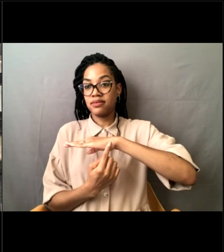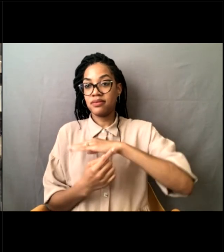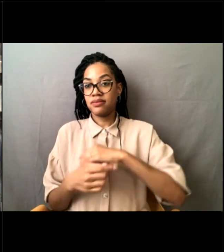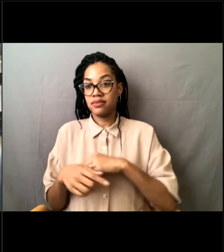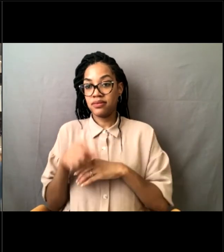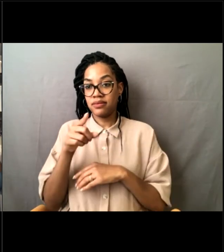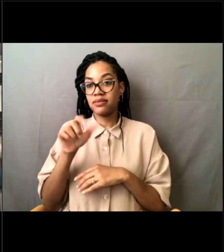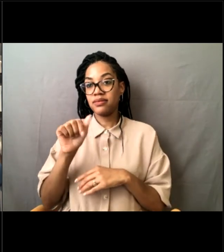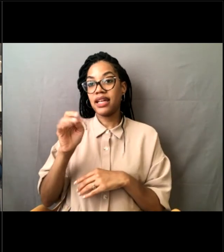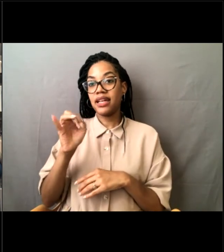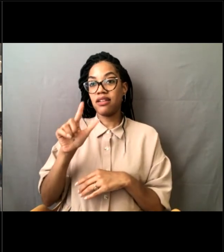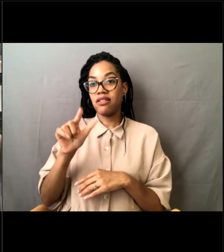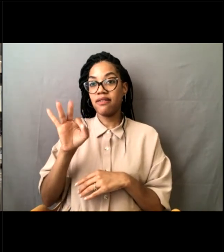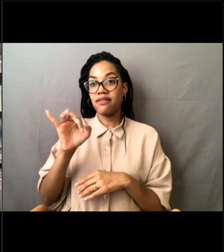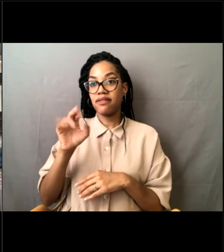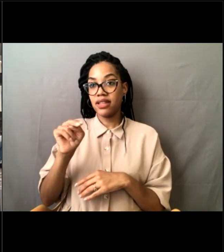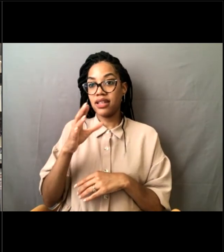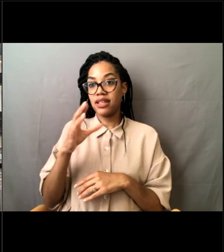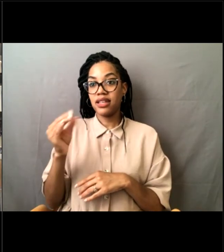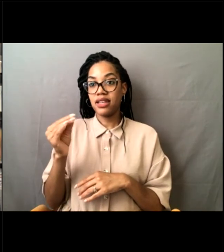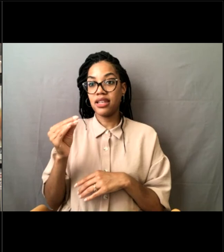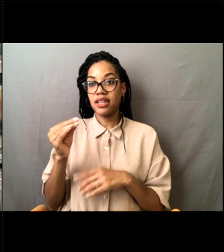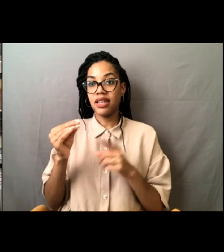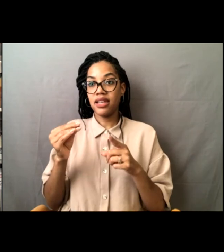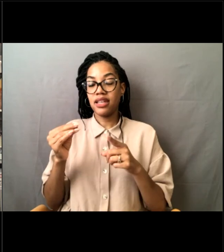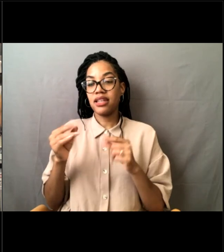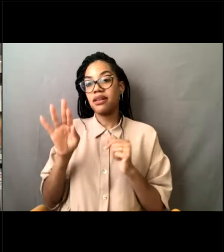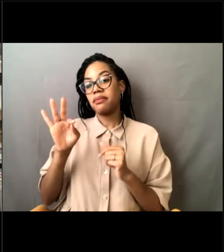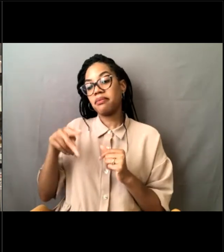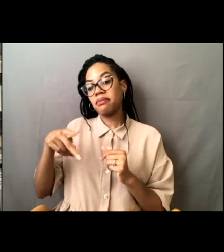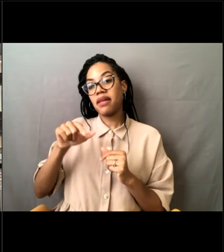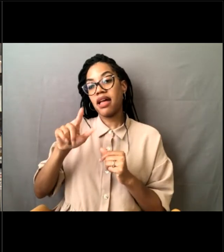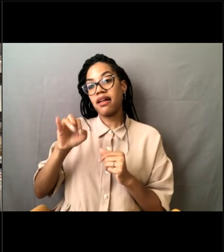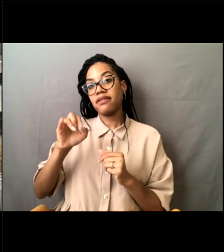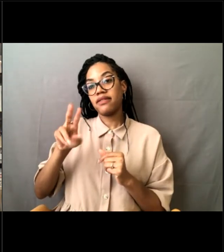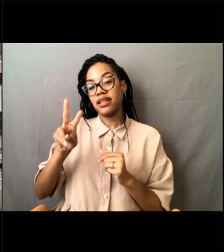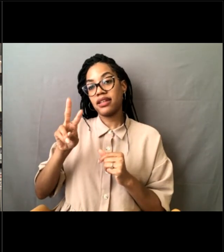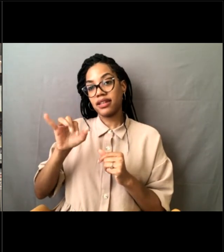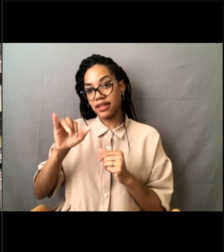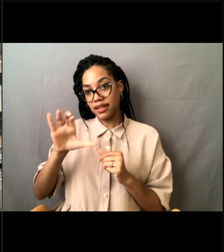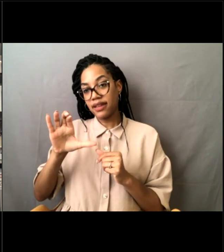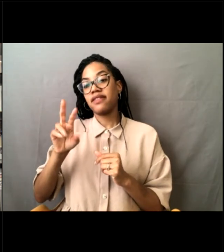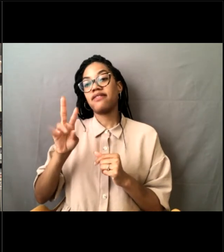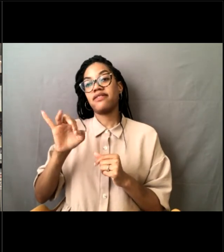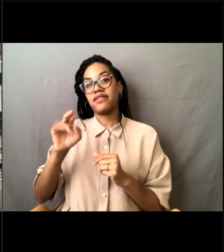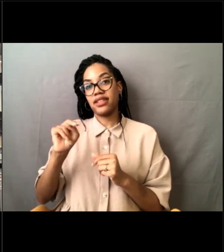and your little pelvic fins here on the back. This fin looks good. So this is a nice healthy fish,